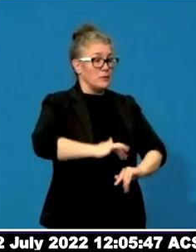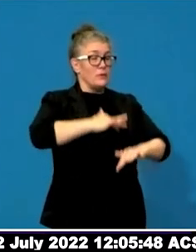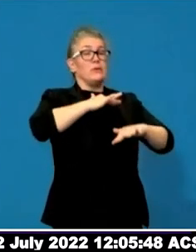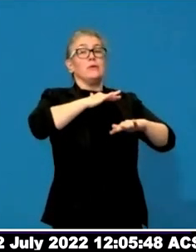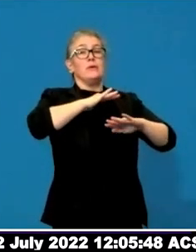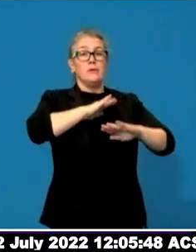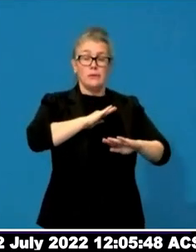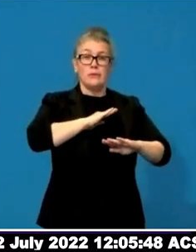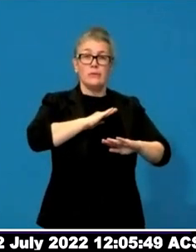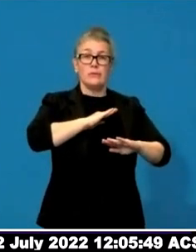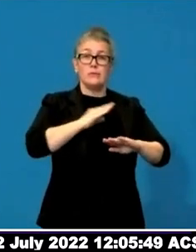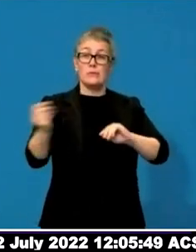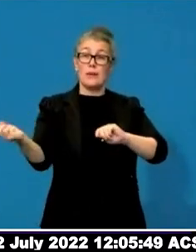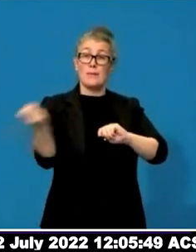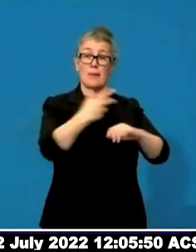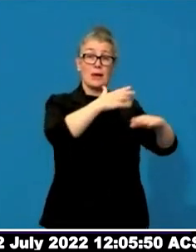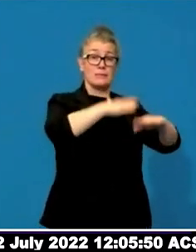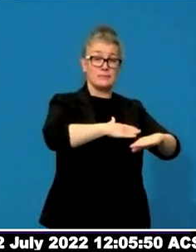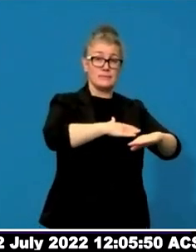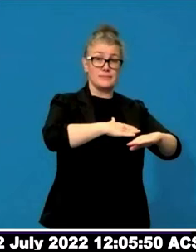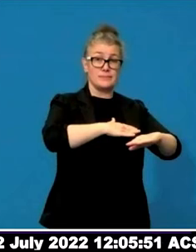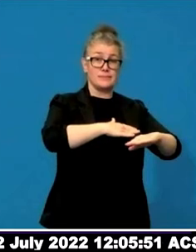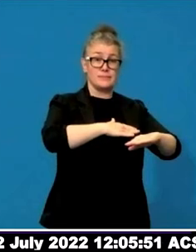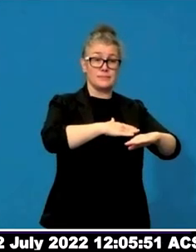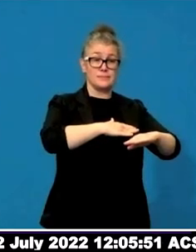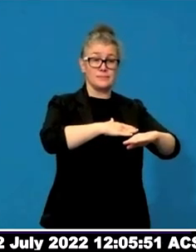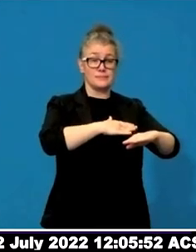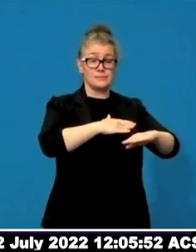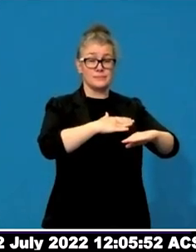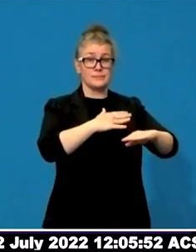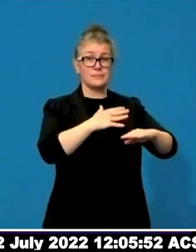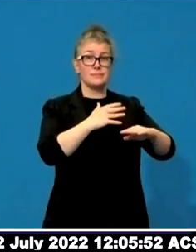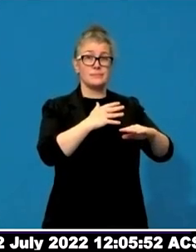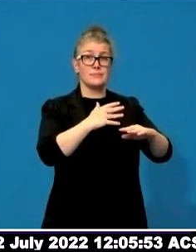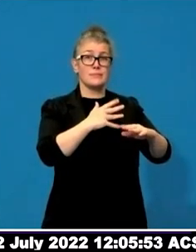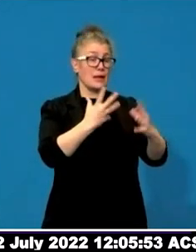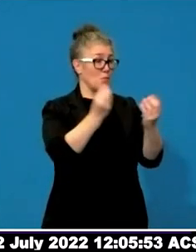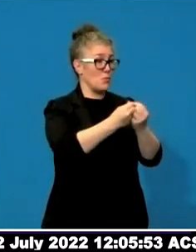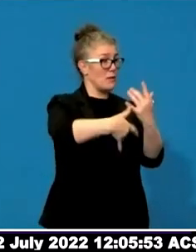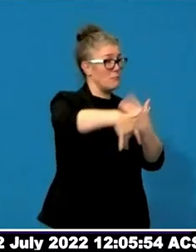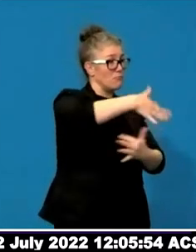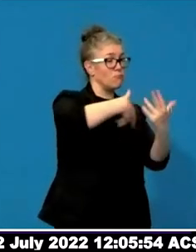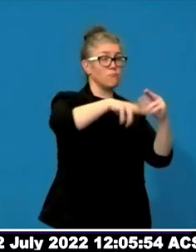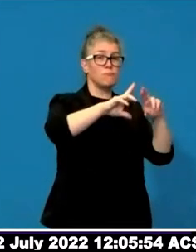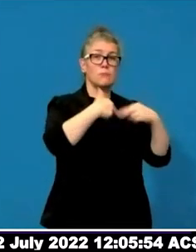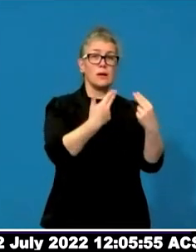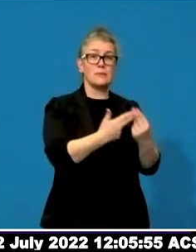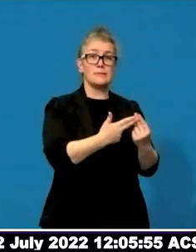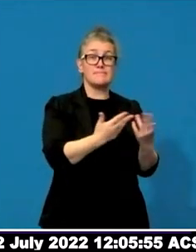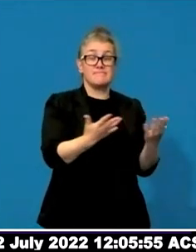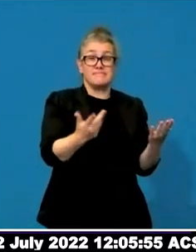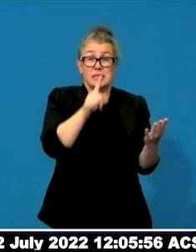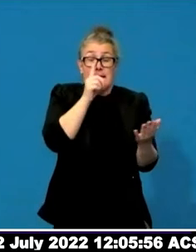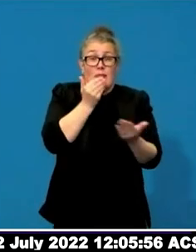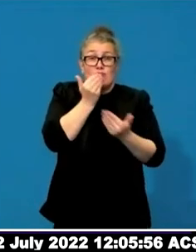of returning and being with family is - there's really no words to describe that.